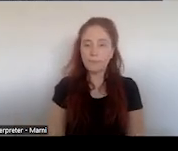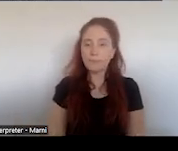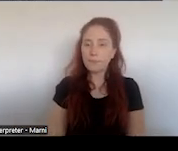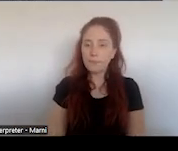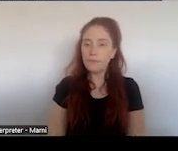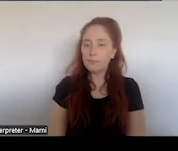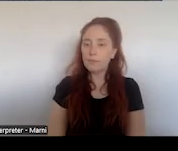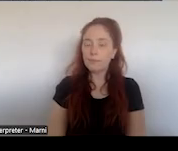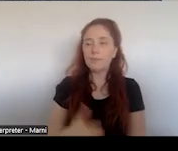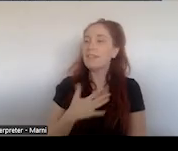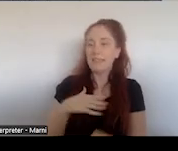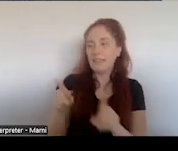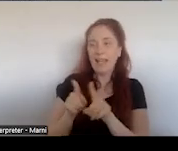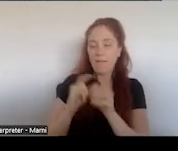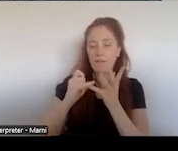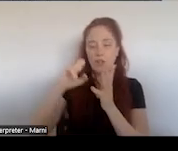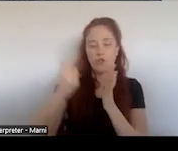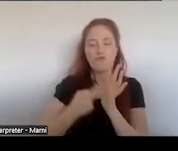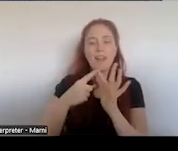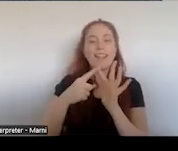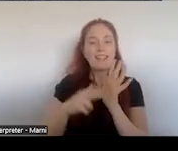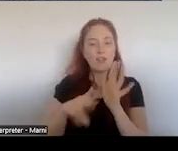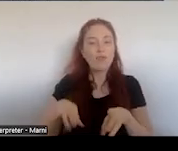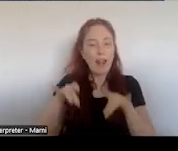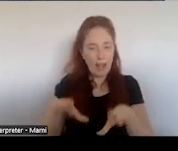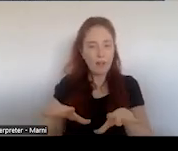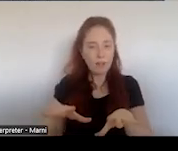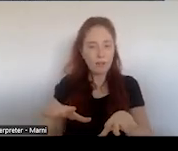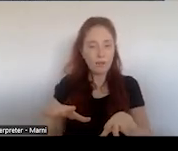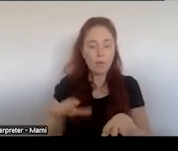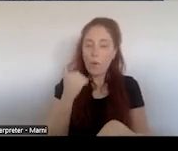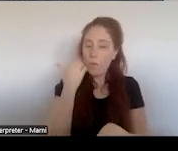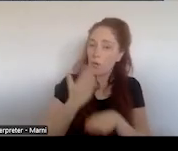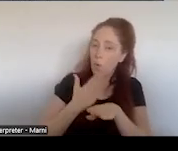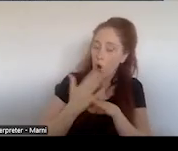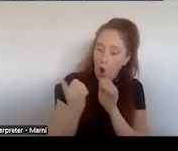Screen Australia as well. Our role is to work closely with and to support Office